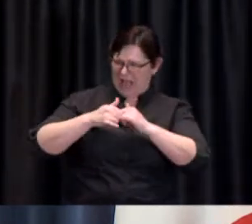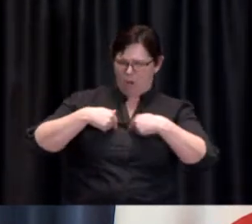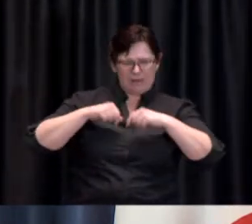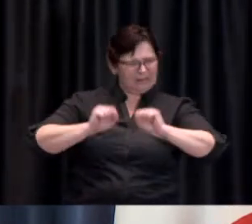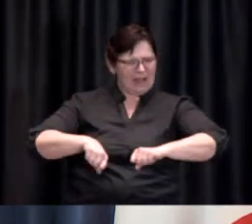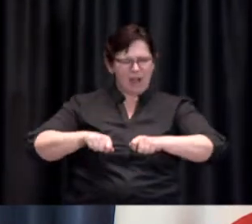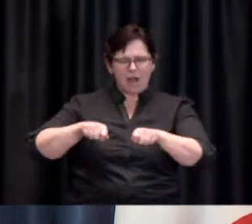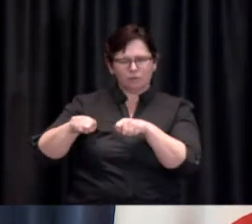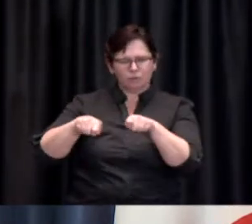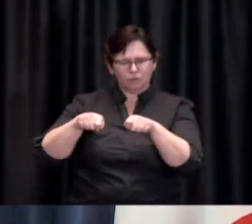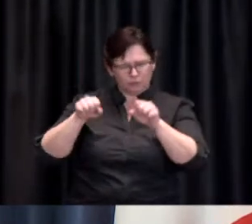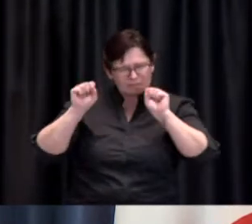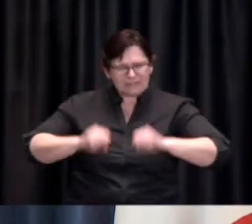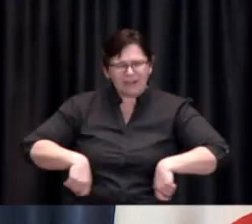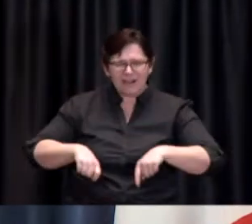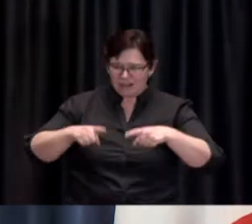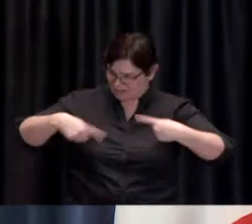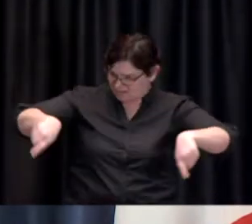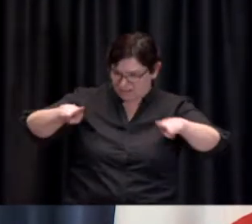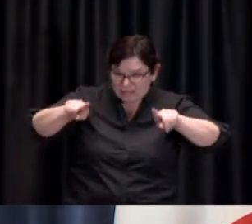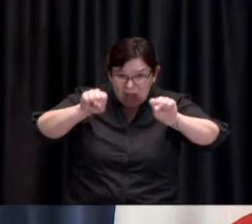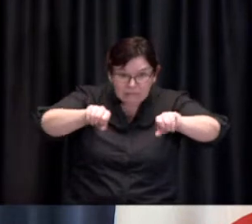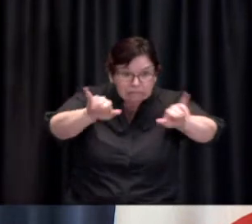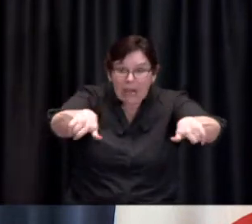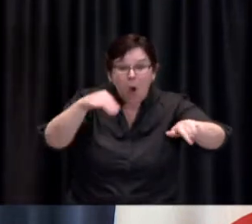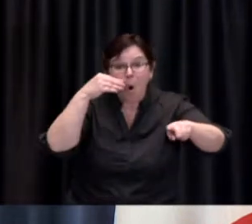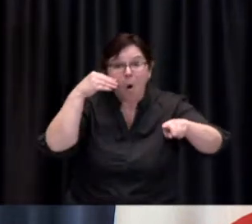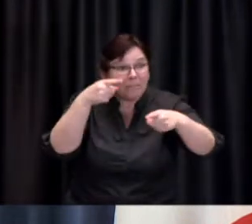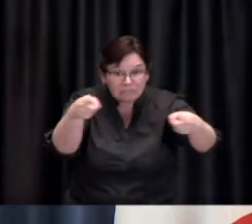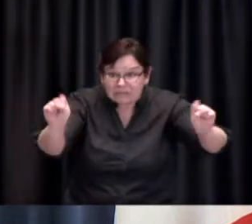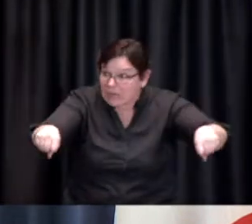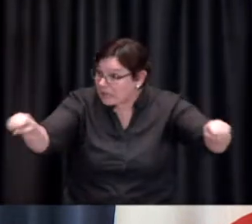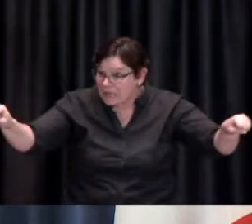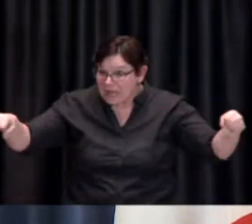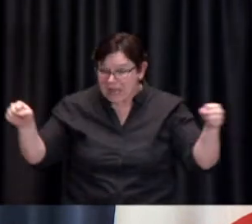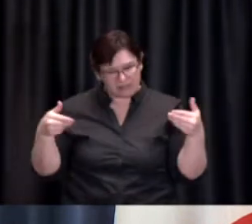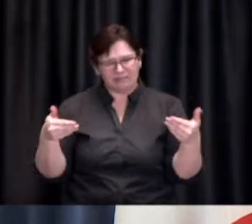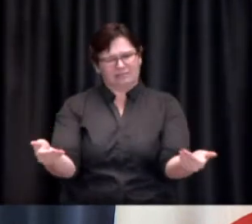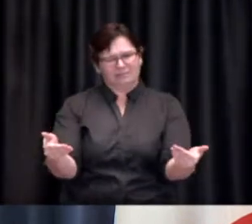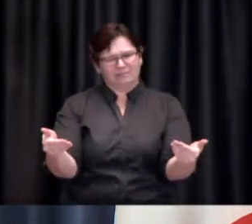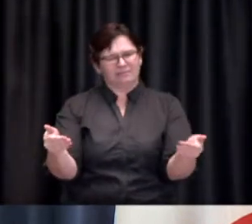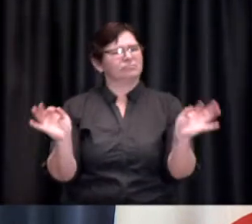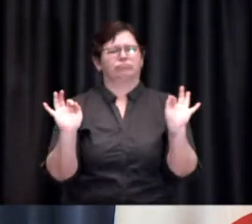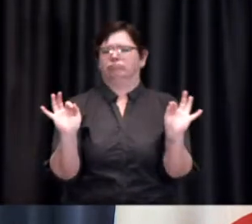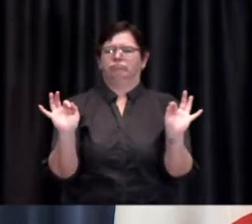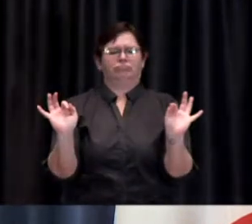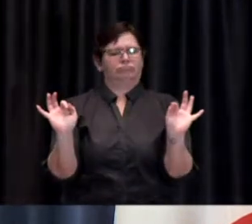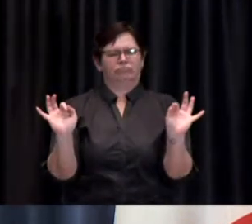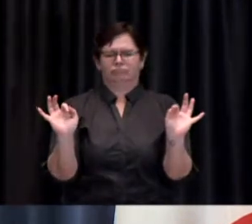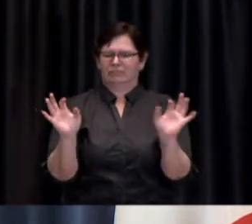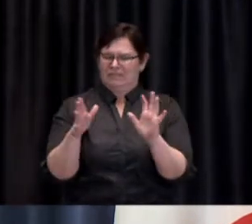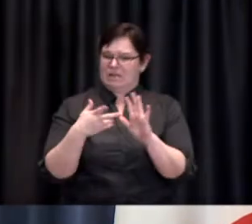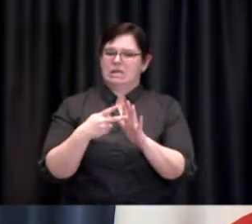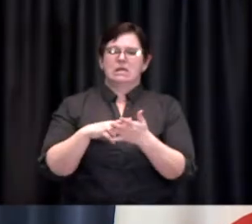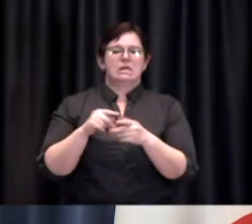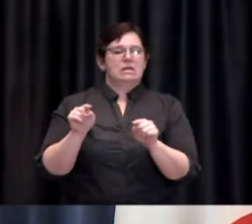to work from home to work remotely that allows for that greater opportunity to really stay home